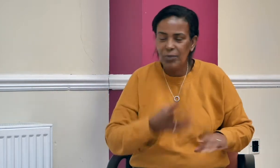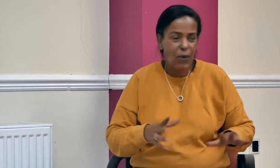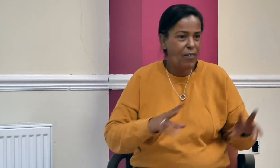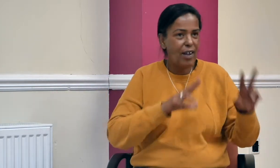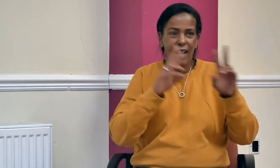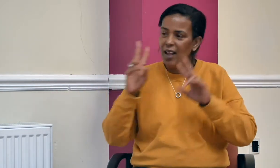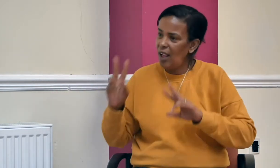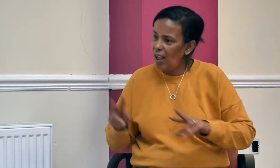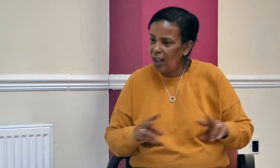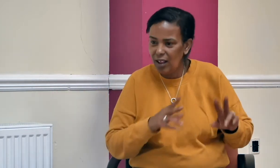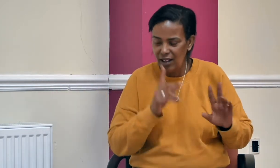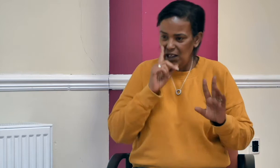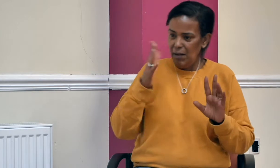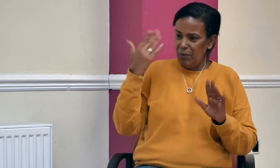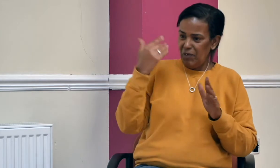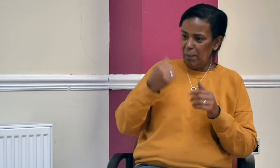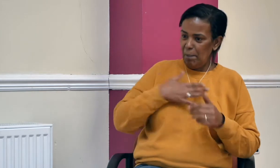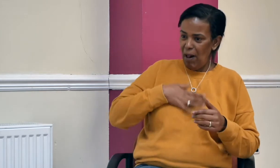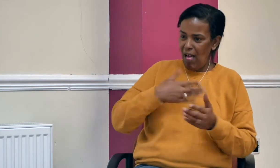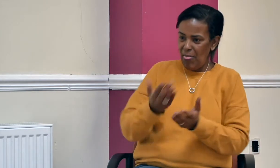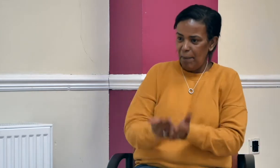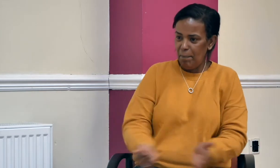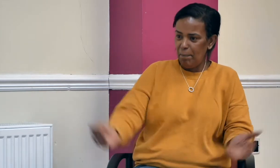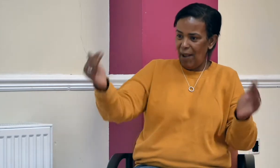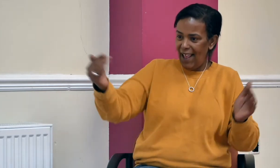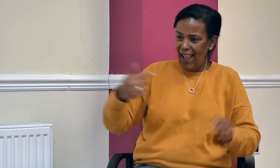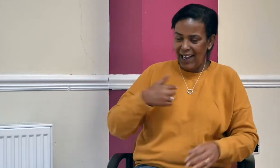It was beautiful. I'd never seen a bathtub before!